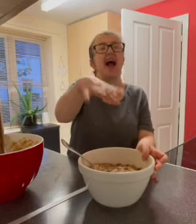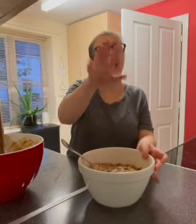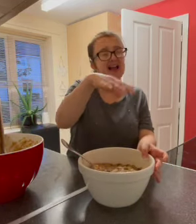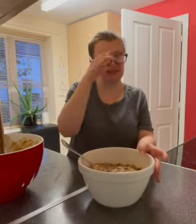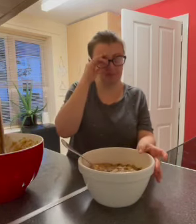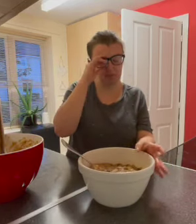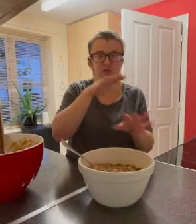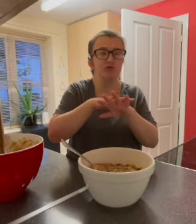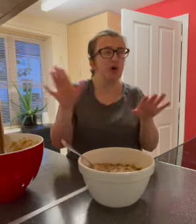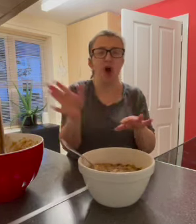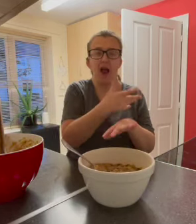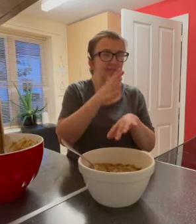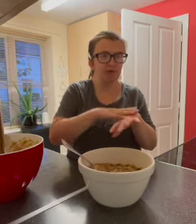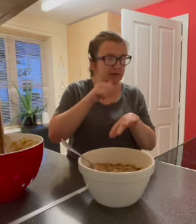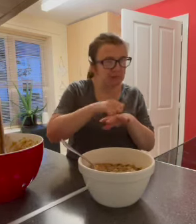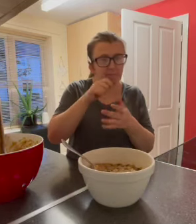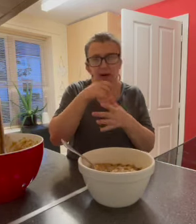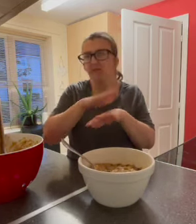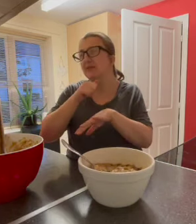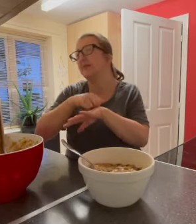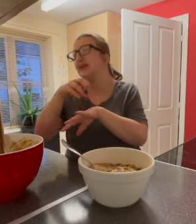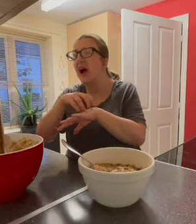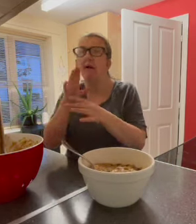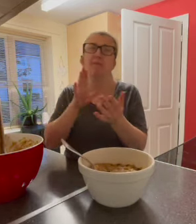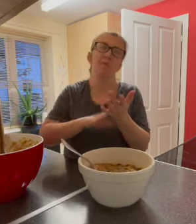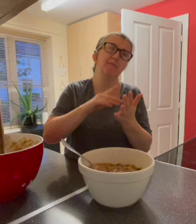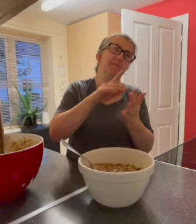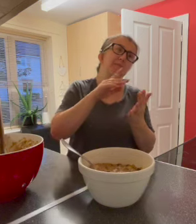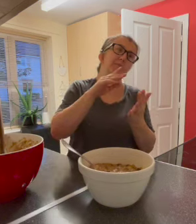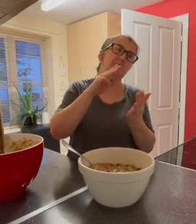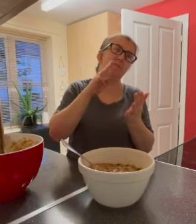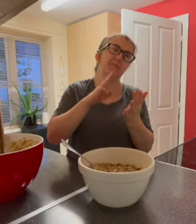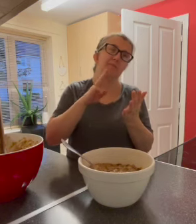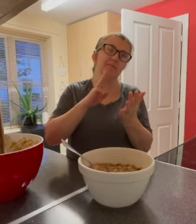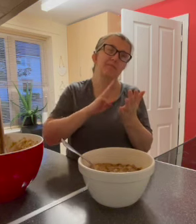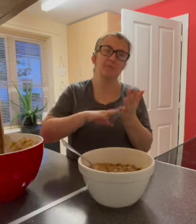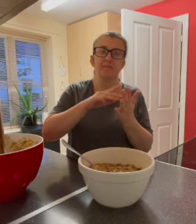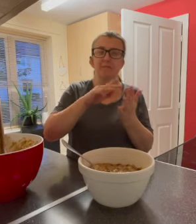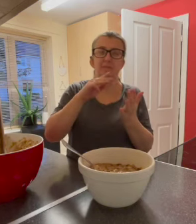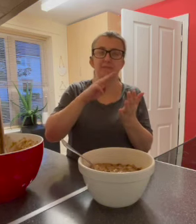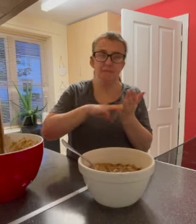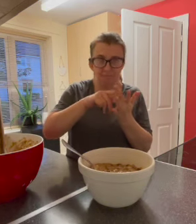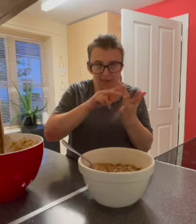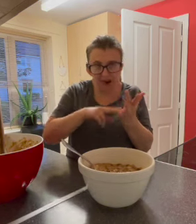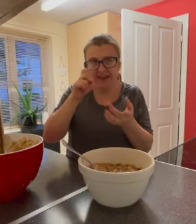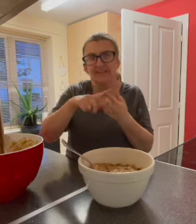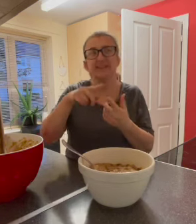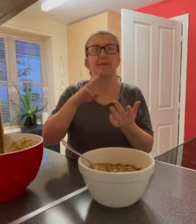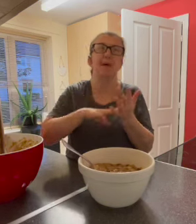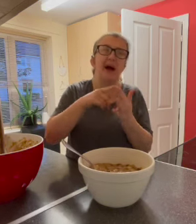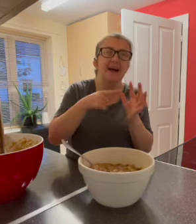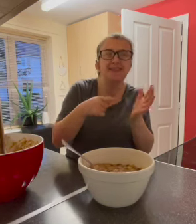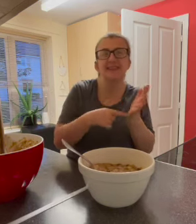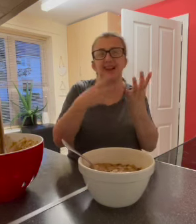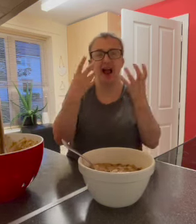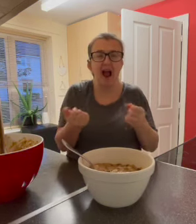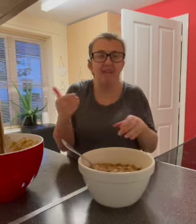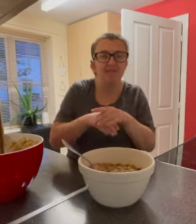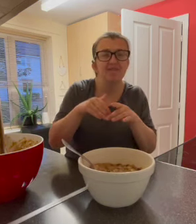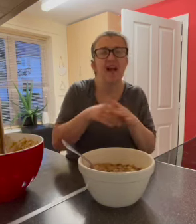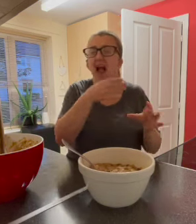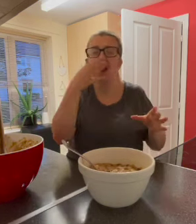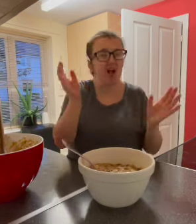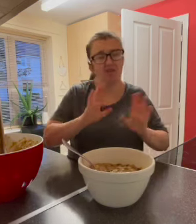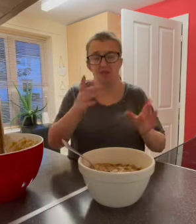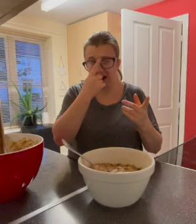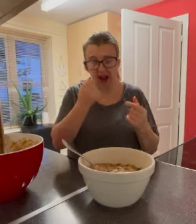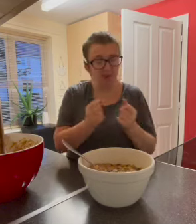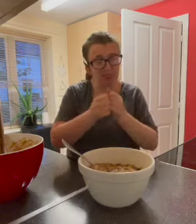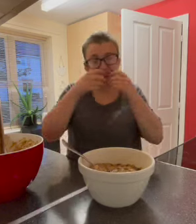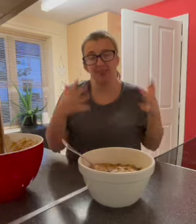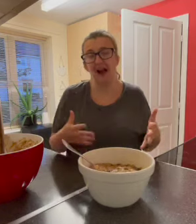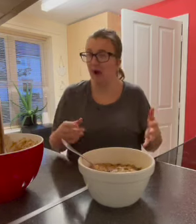Hey not every Christmas cake, pudding and mincemeat have alcohol in as you can have it without alcohol,